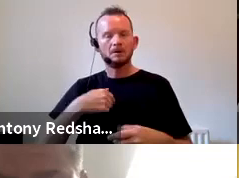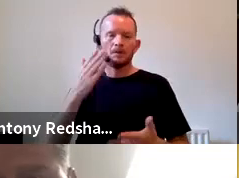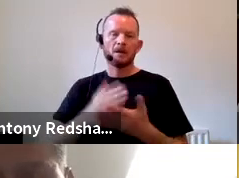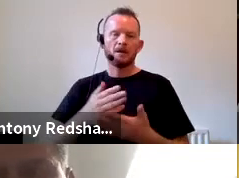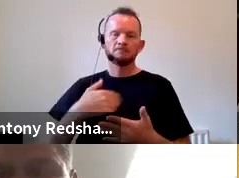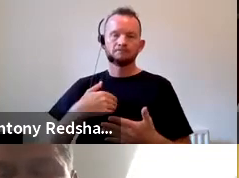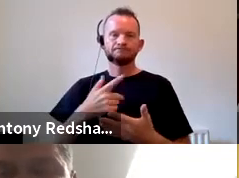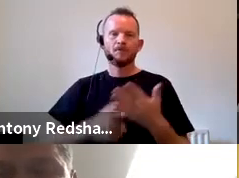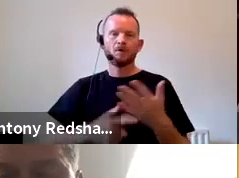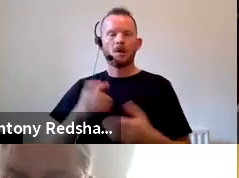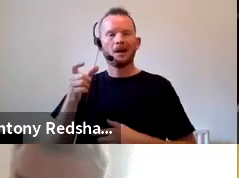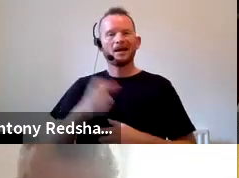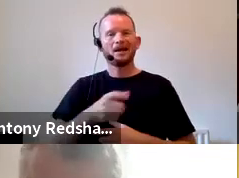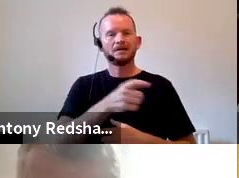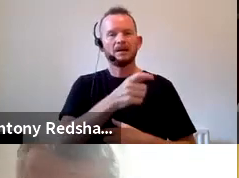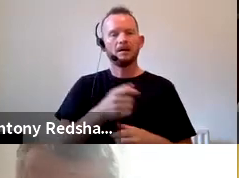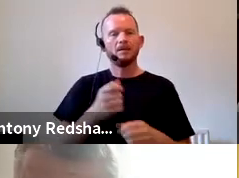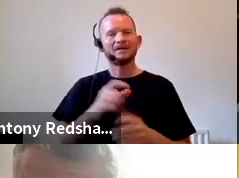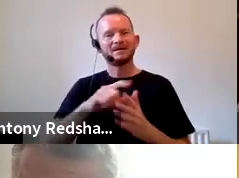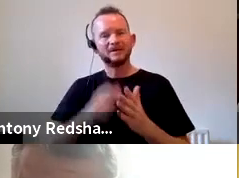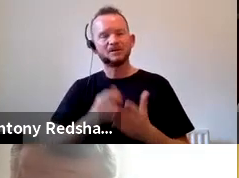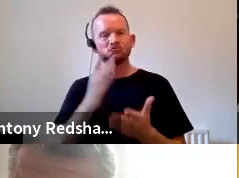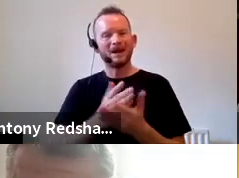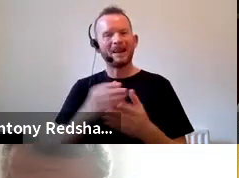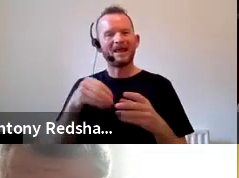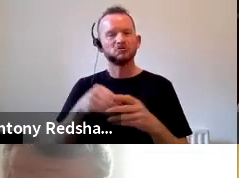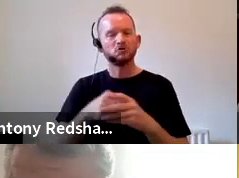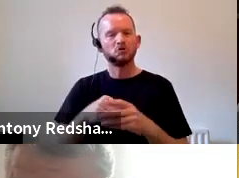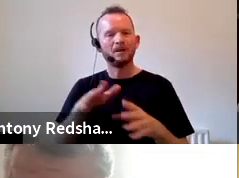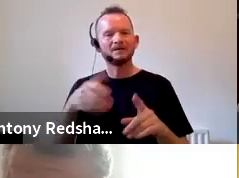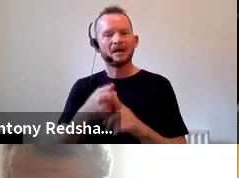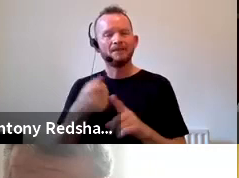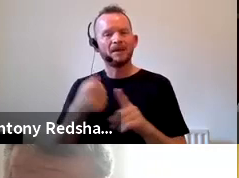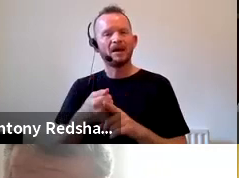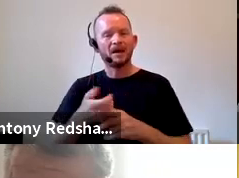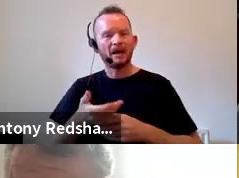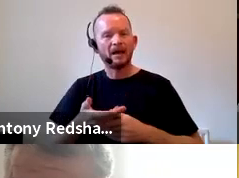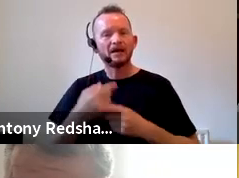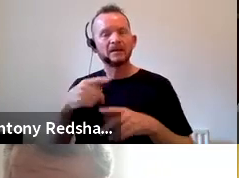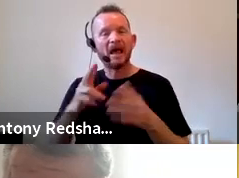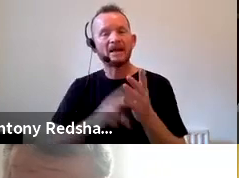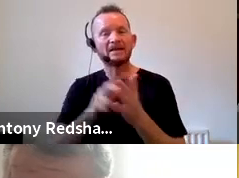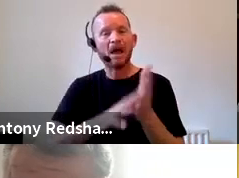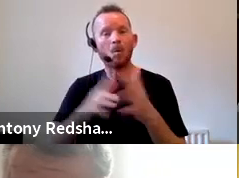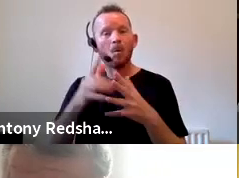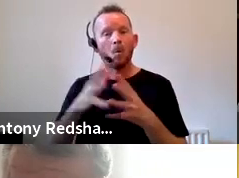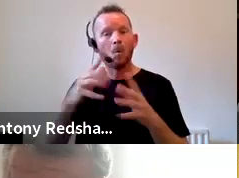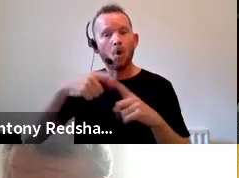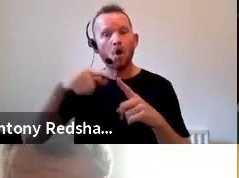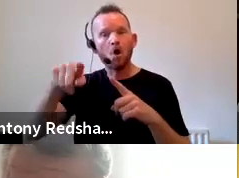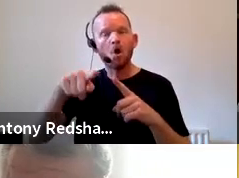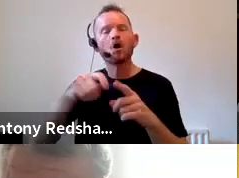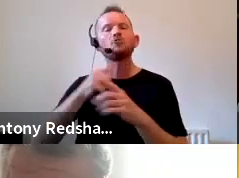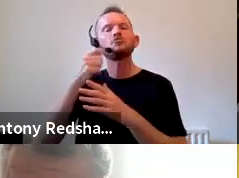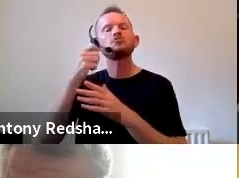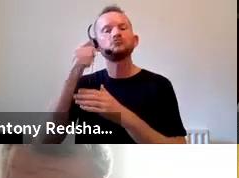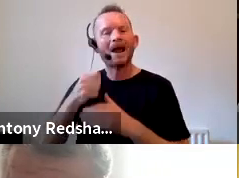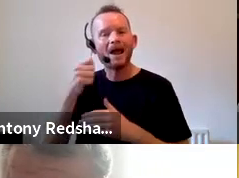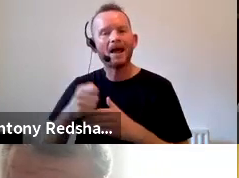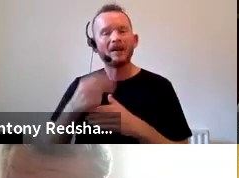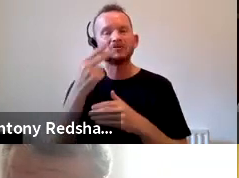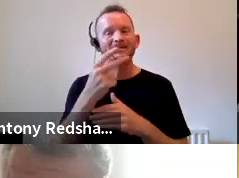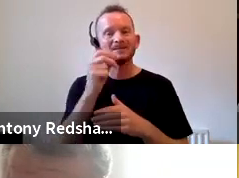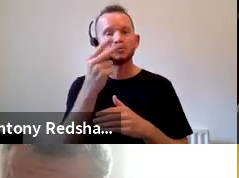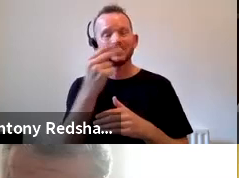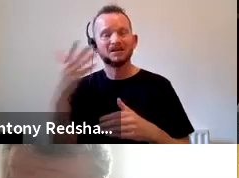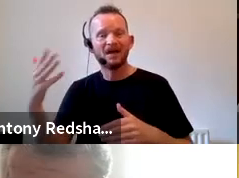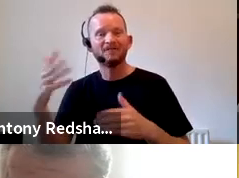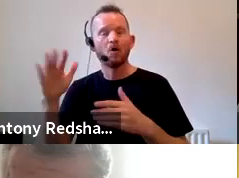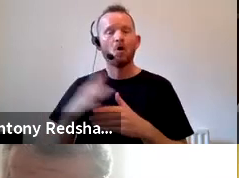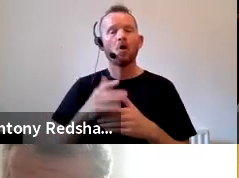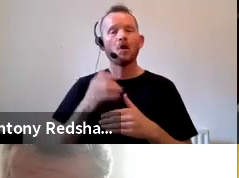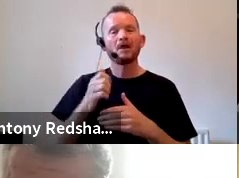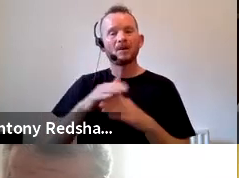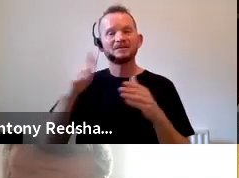I believe I'm the only candidate actually to make disability a real issue in this election campaign by setting Network Rail a deadline of 2025, to make sure all rail stations and greats wants to have step free access and I'm very serious about this, I'm